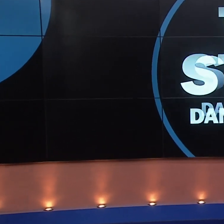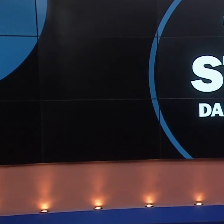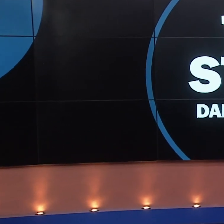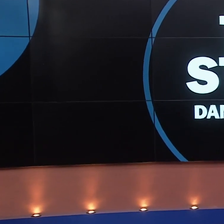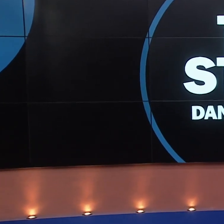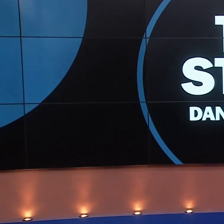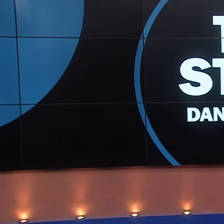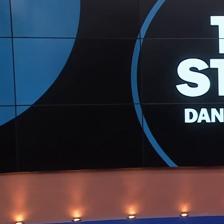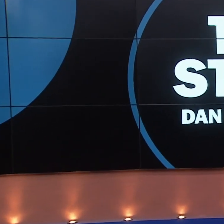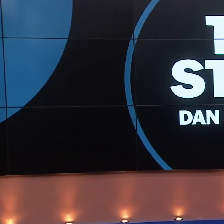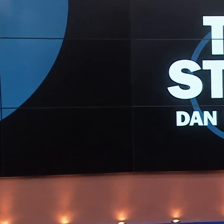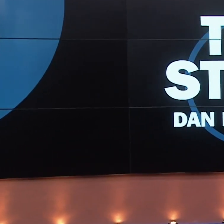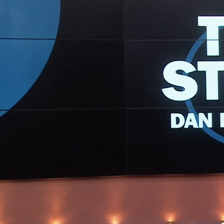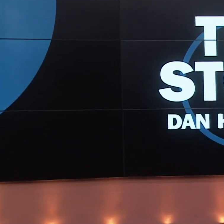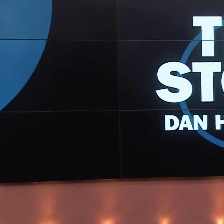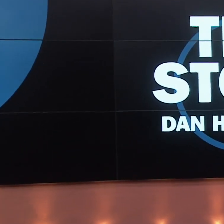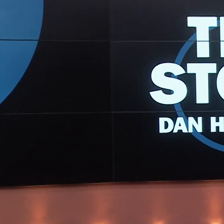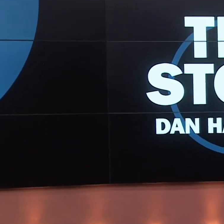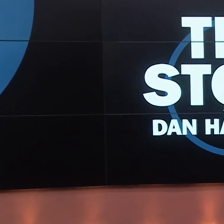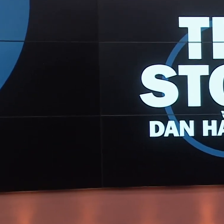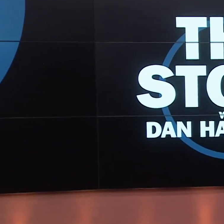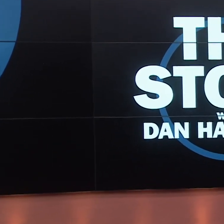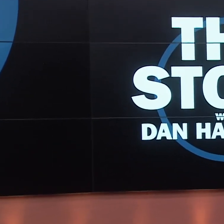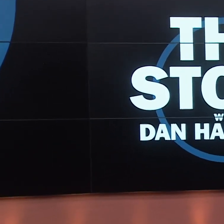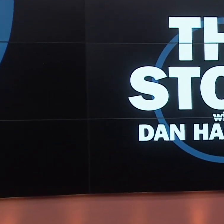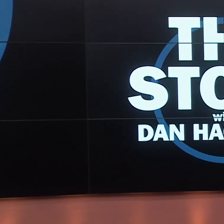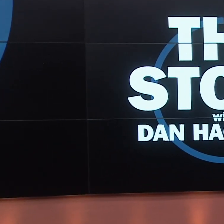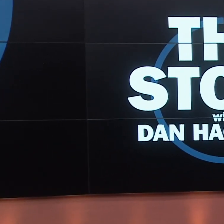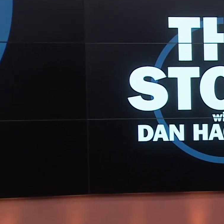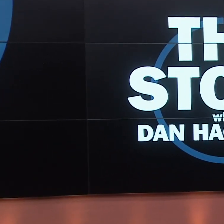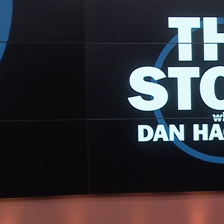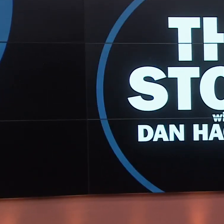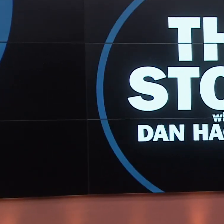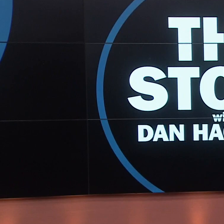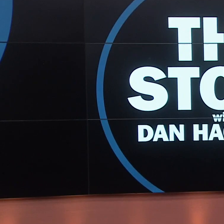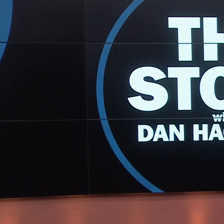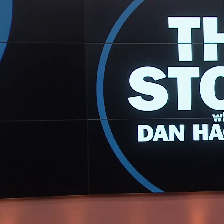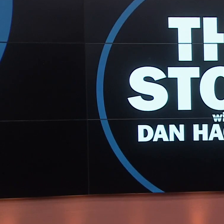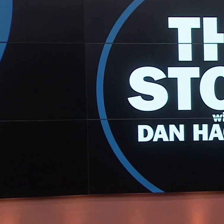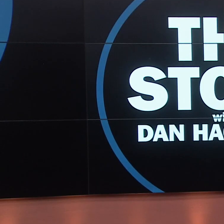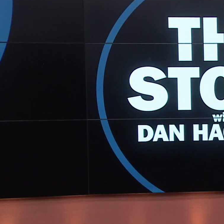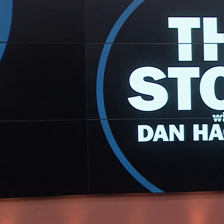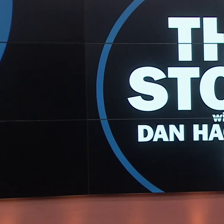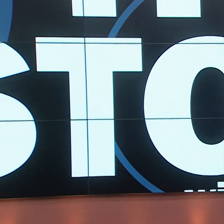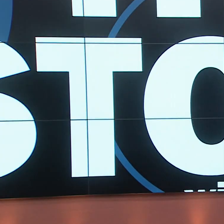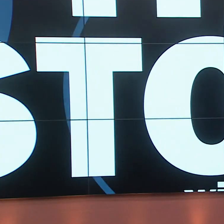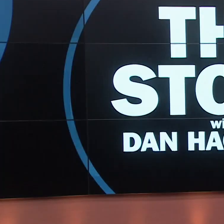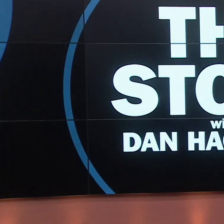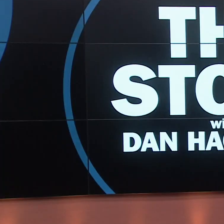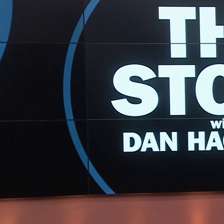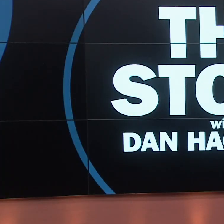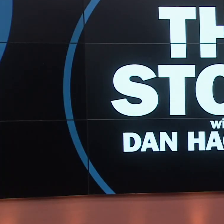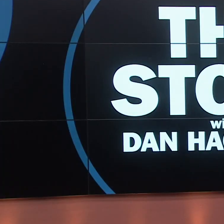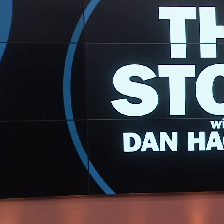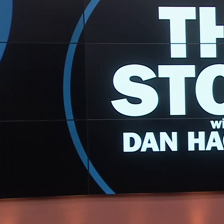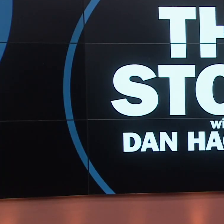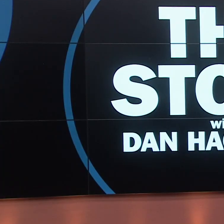THROUGHOUT THROUGHOUT THE THROUGHOUT THE SHOW. THROUGHOUT THE SHOW. WE THROUGHOUT THE SHOW. WE ANSWER THROUGHOUT THE SHOW. WE ANSWER A THROUGHOUT THE SHOW. WE ANSWER A LOT THROUGHOUT THE SHOW. WE ANSWER A LOT OF THROUGHOUT THE SHOW. WE ANSWER A LOT OF QUESTIONS. WE ANSWER A LOT OF QUESTIONS. WE ANSWER A LOT OF QUESTIONS. YOU'LL WE ANSWER A LOT OF QUESTIONS. YOU'LL SEE WE ANSWER A LOT OF QUESTIONS. YOU'LL SEE THAT WE ANSWER A LOT OF QUESTIONS. YOU'LL SEE THAT TONIGHT. YOU'LL SEE THAT TONIGHT. YOU'LL SEE THAT TONIGHT. I'M YOU'LL SEE THAT TONIGHT. I'M GOING YOU'LL SEE THAT TONIGHT. I'M GOING TO YOU'LL SEE THAT TONIGHT. I'M GOING TO READ YOU'LL SEE THAT TONIGHT. I'M GOING TO READ A YOU'LL SEE THAT TONIGHT. I'M GOING TO READ A FEW YOU'LL SEE THAT TONIGHT. I'M GOING TO READ A FEW AT YOU'LL SEE THAT TONIGHT. I'M GOING TO READ A FEW AT THE I'M GOING TO READ A FEW AT THE I'M GOING TO READ A FEW AT THE END I'M GOING TO READ A FEW AT THE END SO I'M GOING TO READ A FEW AT THE END SO USE I'M GOING TO READ A FEW AT THE END SO USE THAT I'M GOING TO READ A FEW AT THE END SO USE THAT HASHTAG. END SO USE THAT HASHTAG. END SO USE THAT HASHTAG. HEY, END SO USE THAT HASHTAG. HEY, DAN. HEY, DAN. HEY, DAN. NOW HEY, DAN. NOW LOOK, HEY, DAN. NOW LOOK, I'M HEY, DAN. NOW LOOK, I'M NOT HEY, DAN. NOW LOOK, I'M NOT A HEY, DAN. NOW LOOK, I'M NOT A HUGE NOW LOOK, I'M NOT A HUGE NOW LOOK, I'M NOT A HUGE SUPERSTITIOUS NOW LOOK, I'M NOT A HUGE SUPERSTITIOUS PERSON.